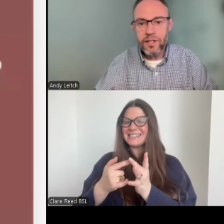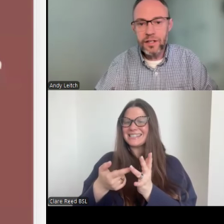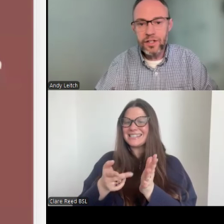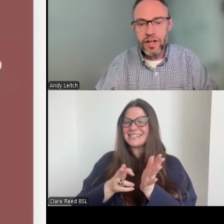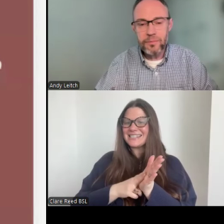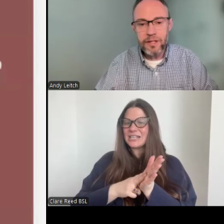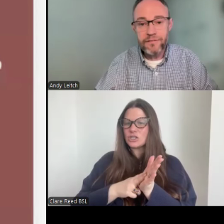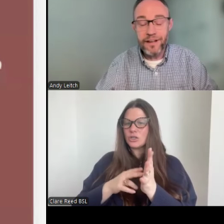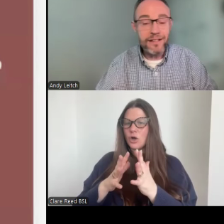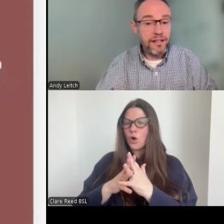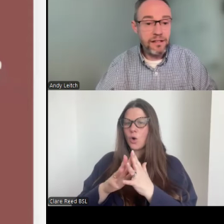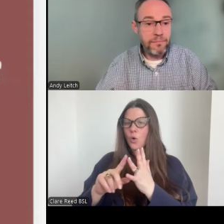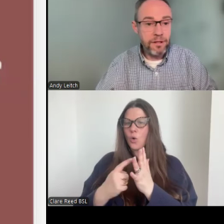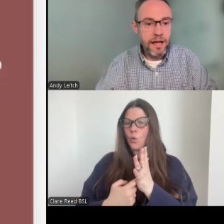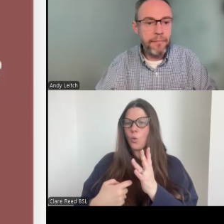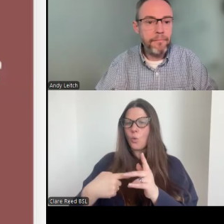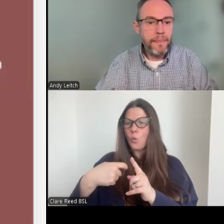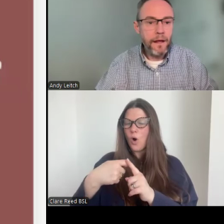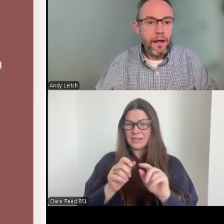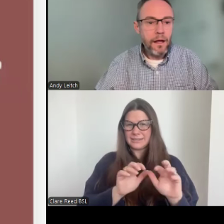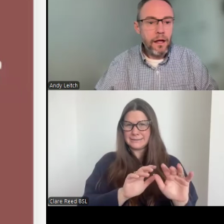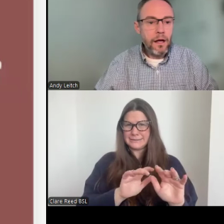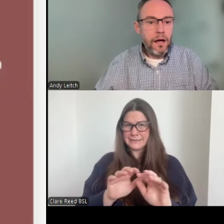You can see that's changed on my interface. It's as simple as that.